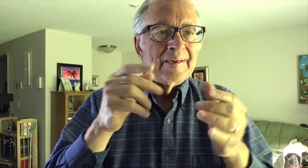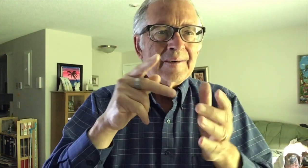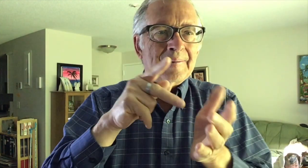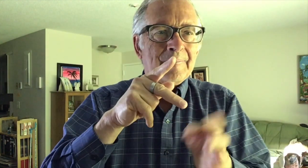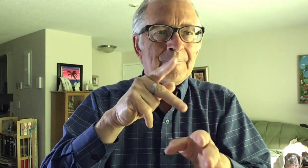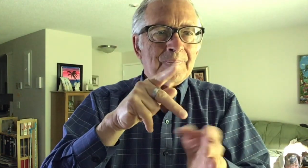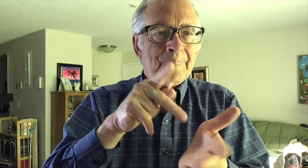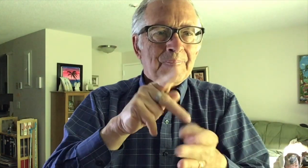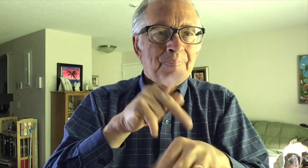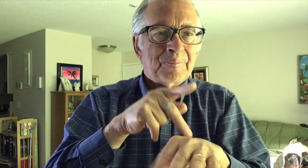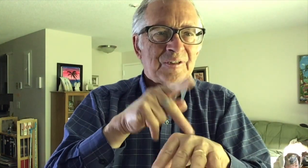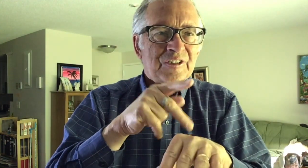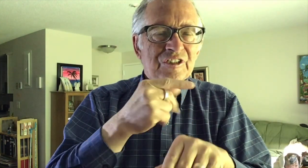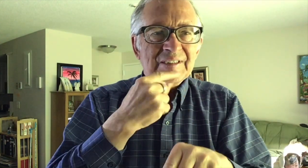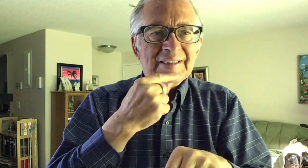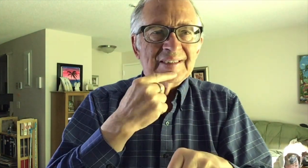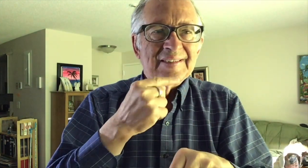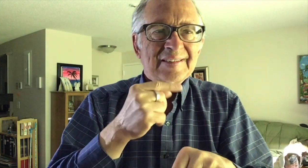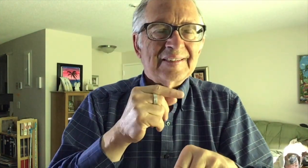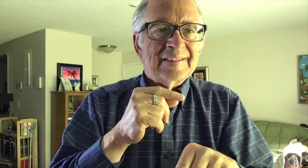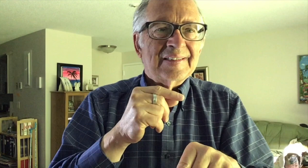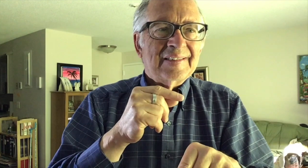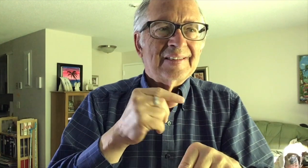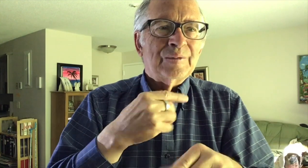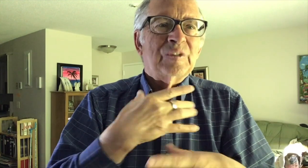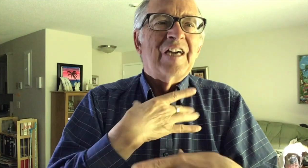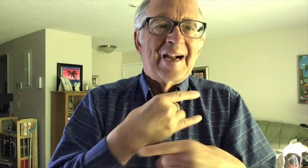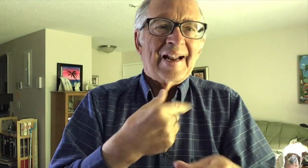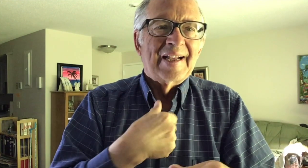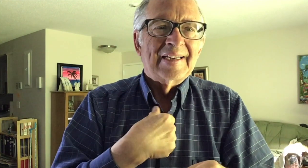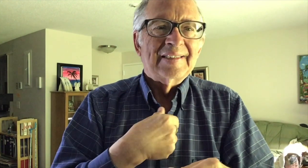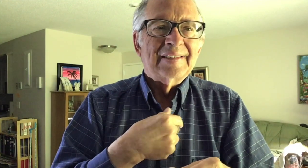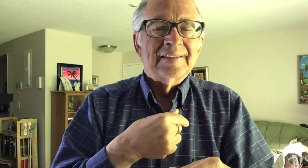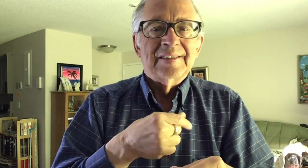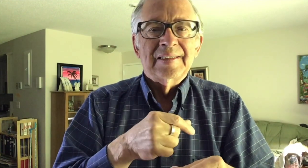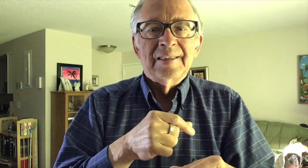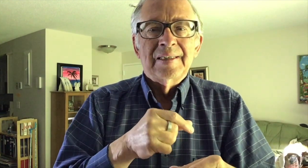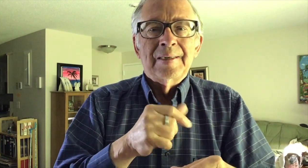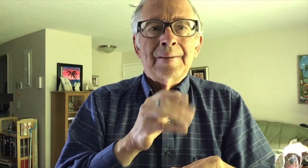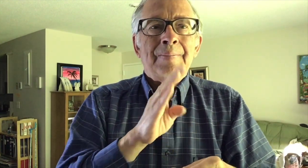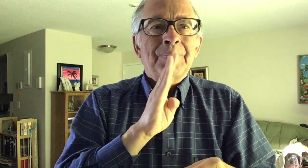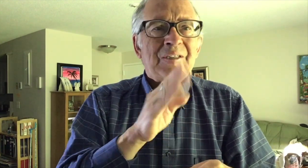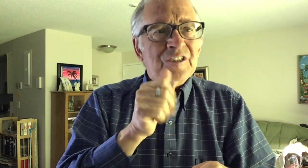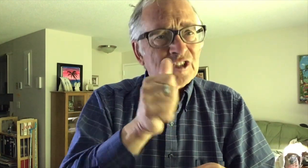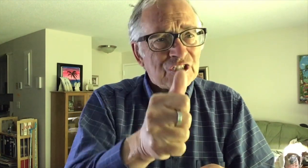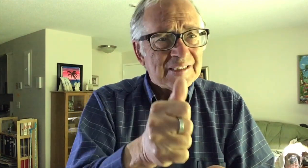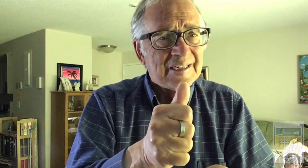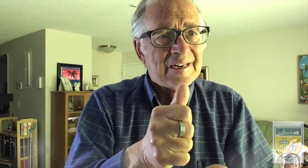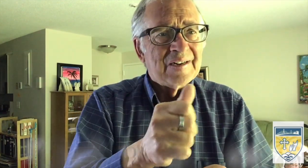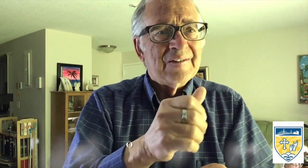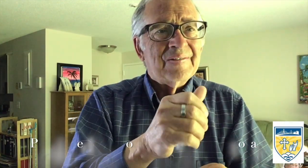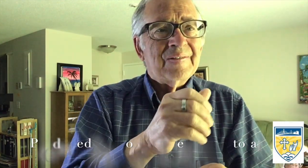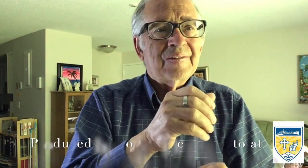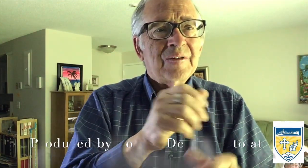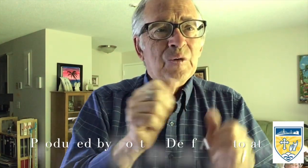says that I really like: be yourself with the good Lord.